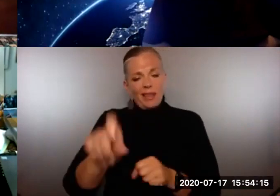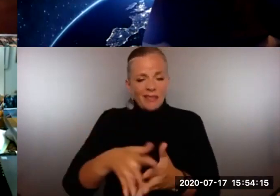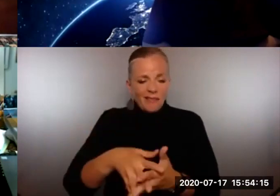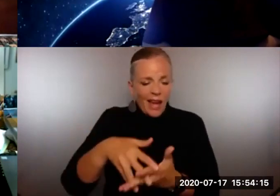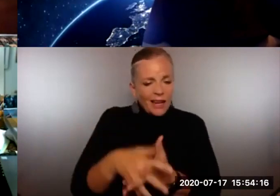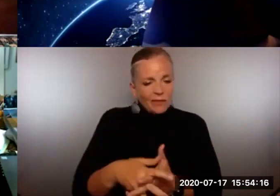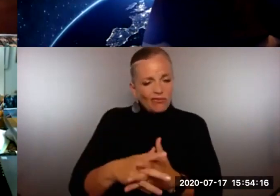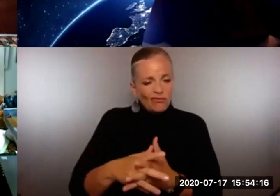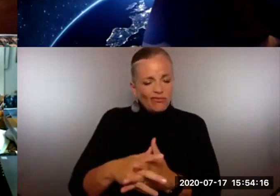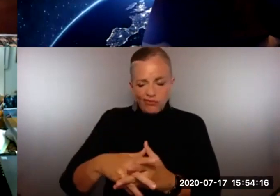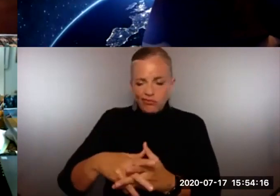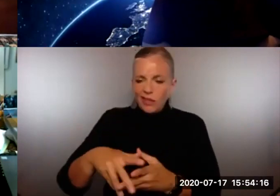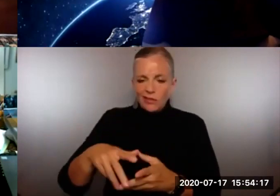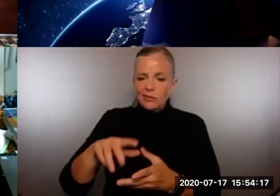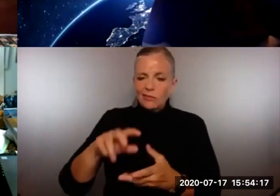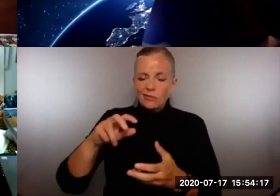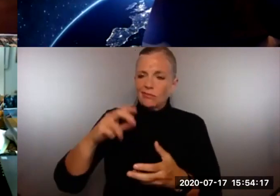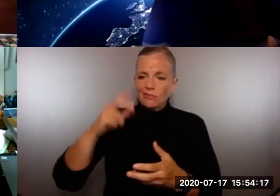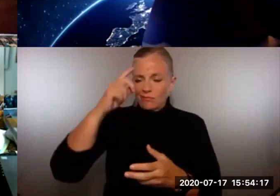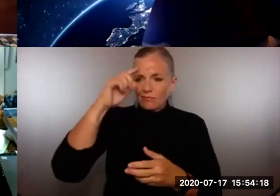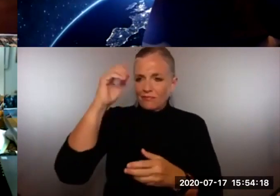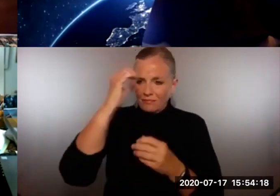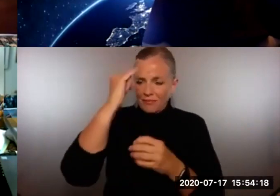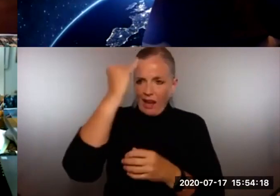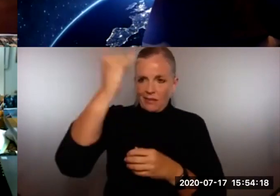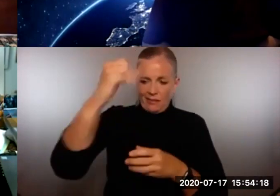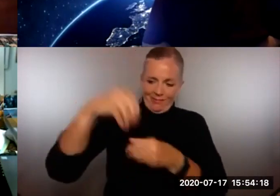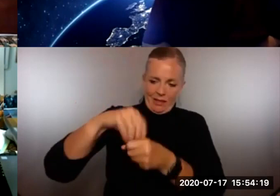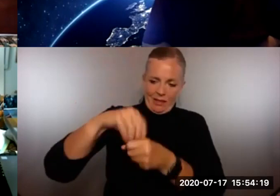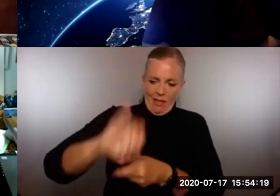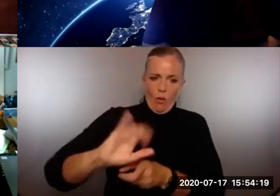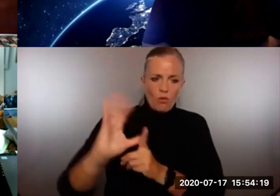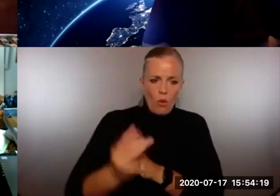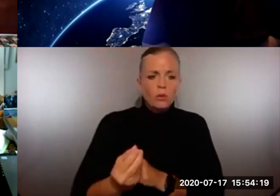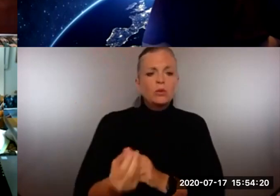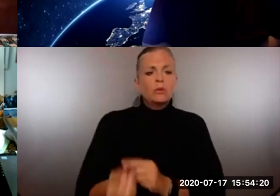many are, in effect, being sentenced to what